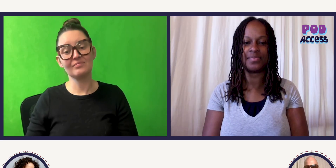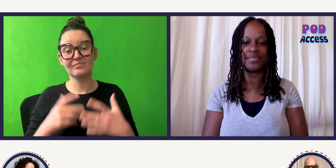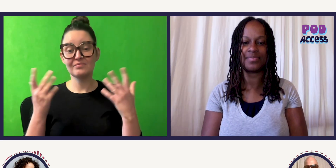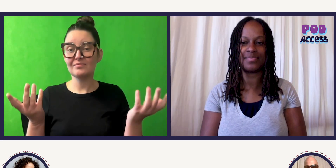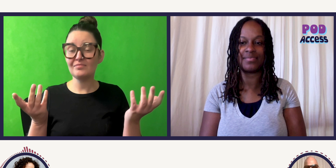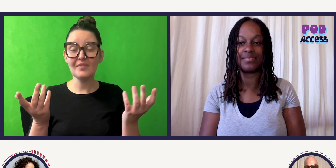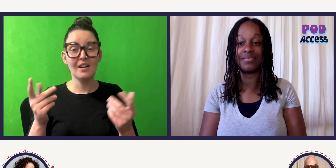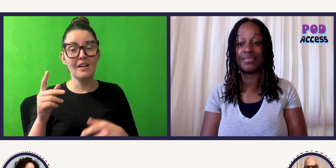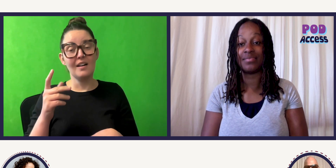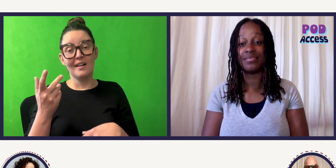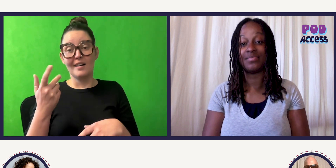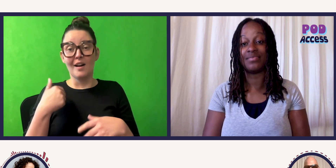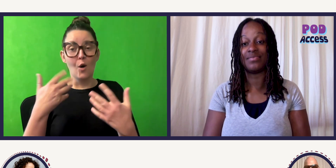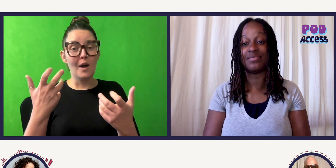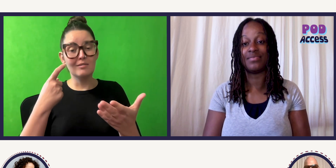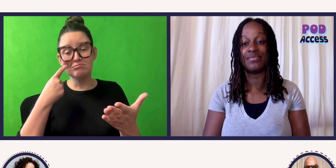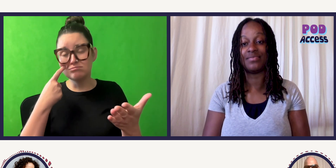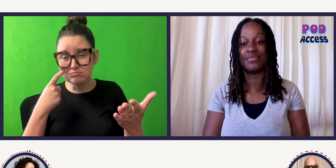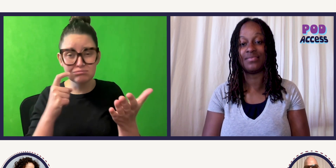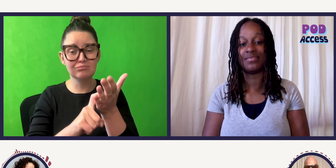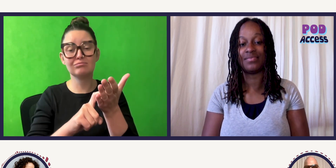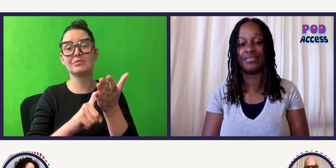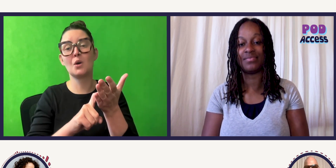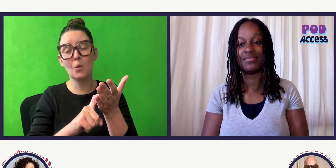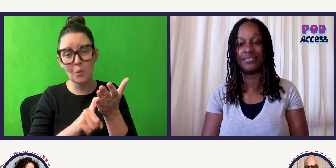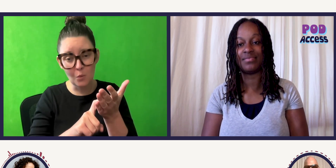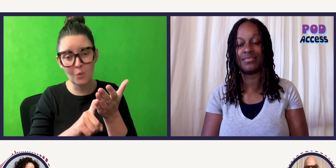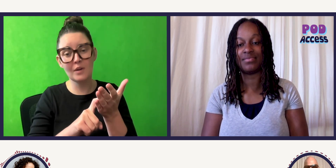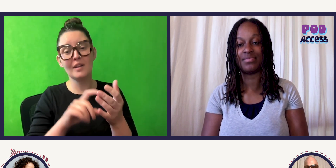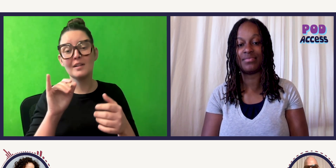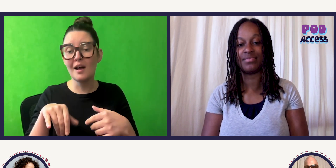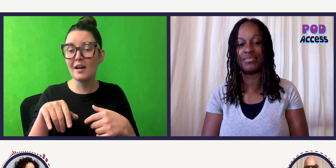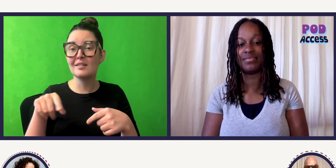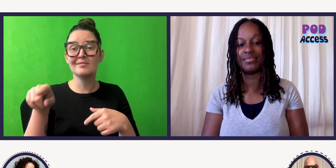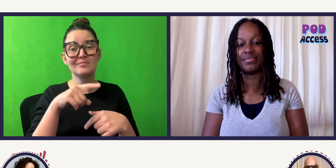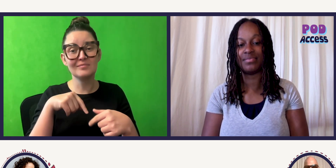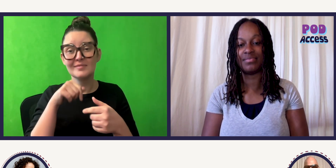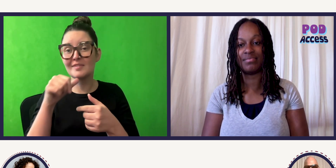Well, first of all, I just wanna acknowledge that you're not taking this lightly at all. You're really giving us a ton!